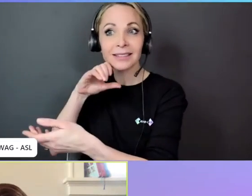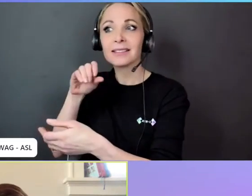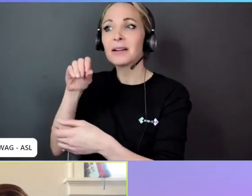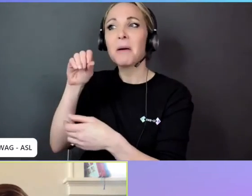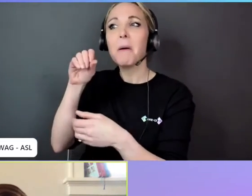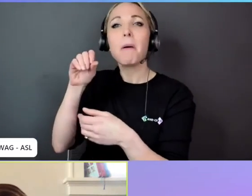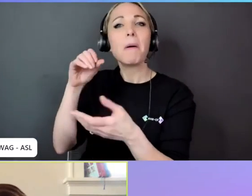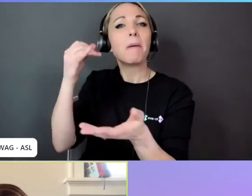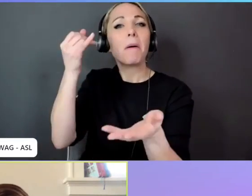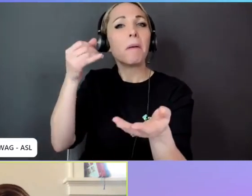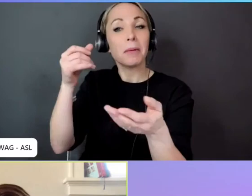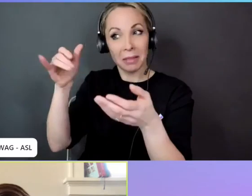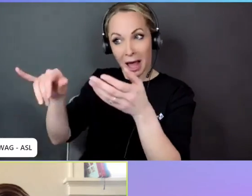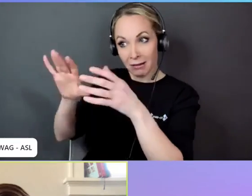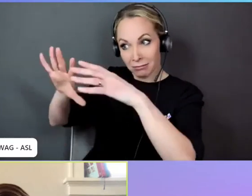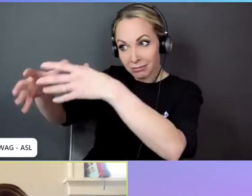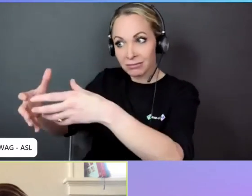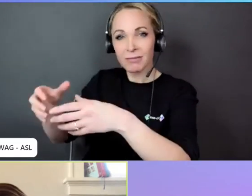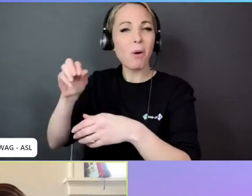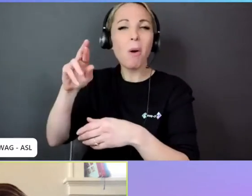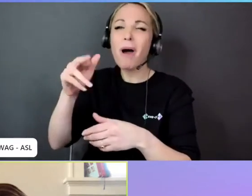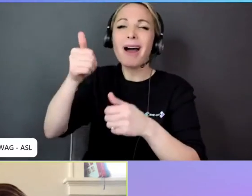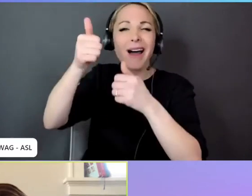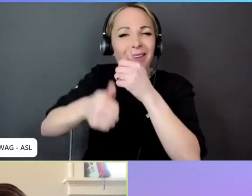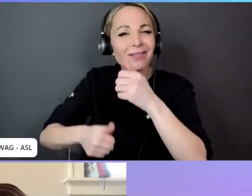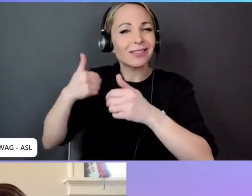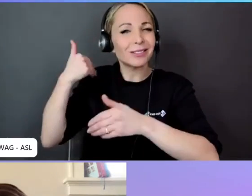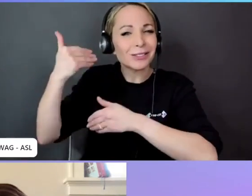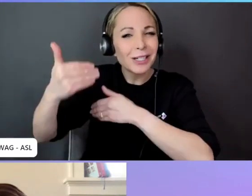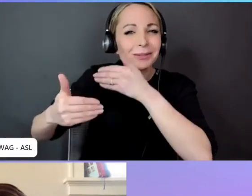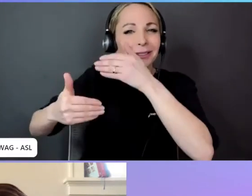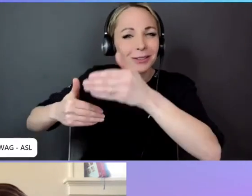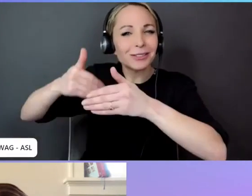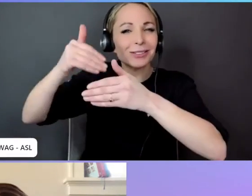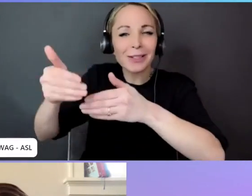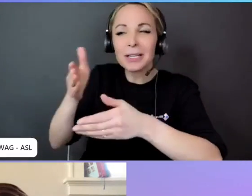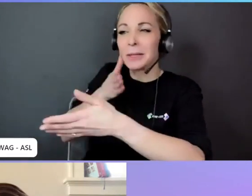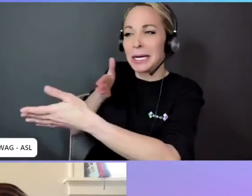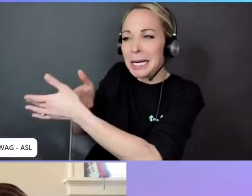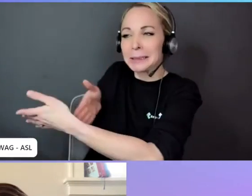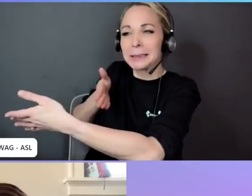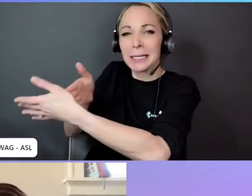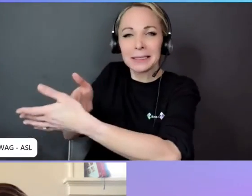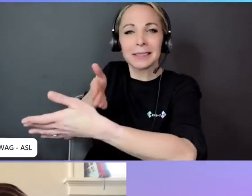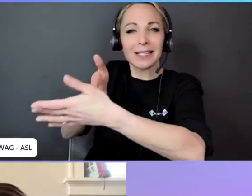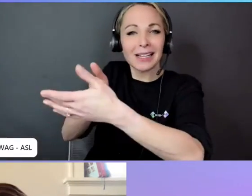cover the seniors or does it actually happen to every